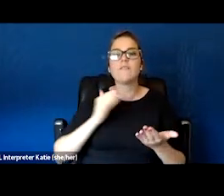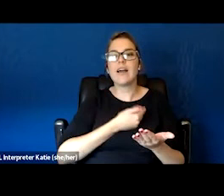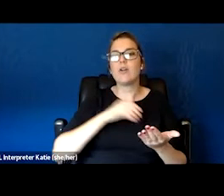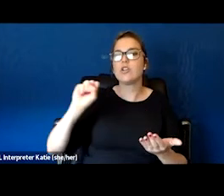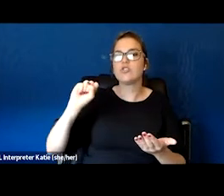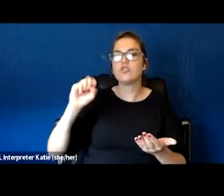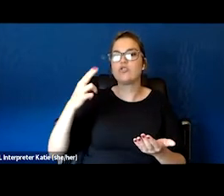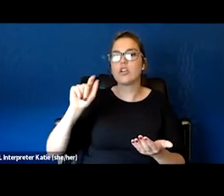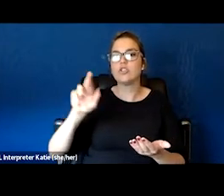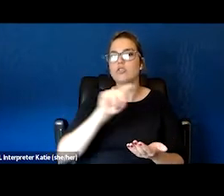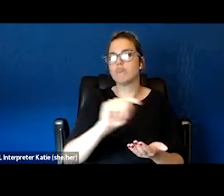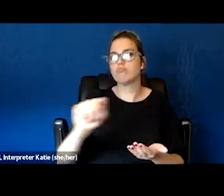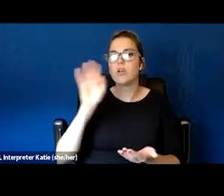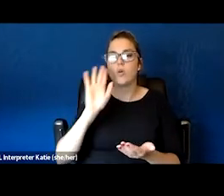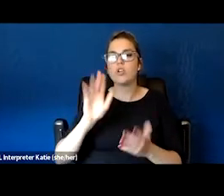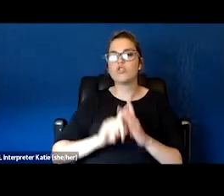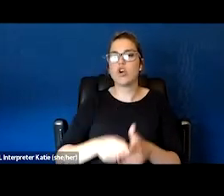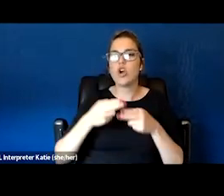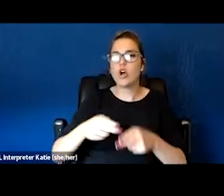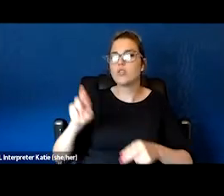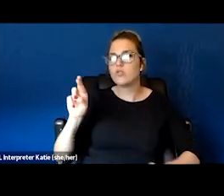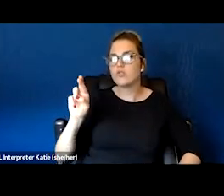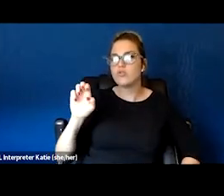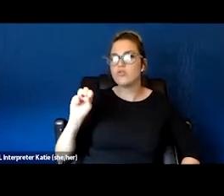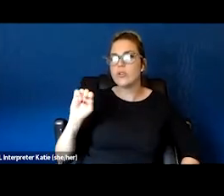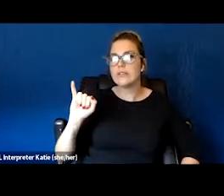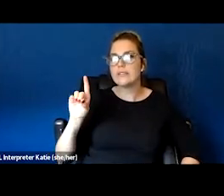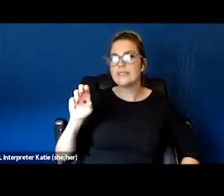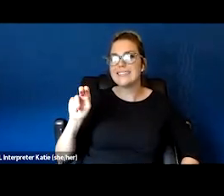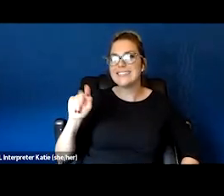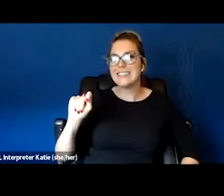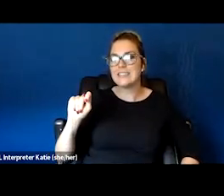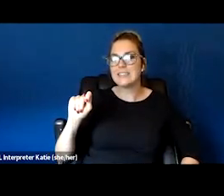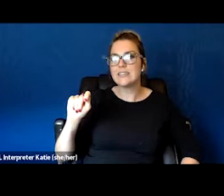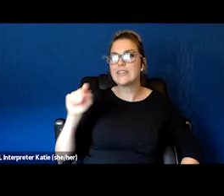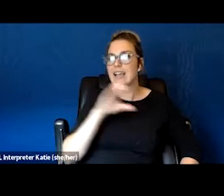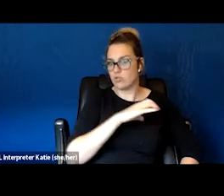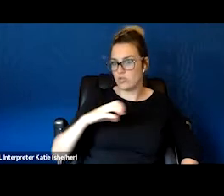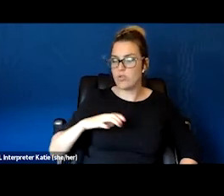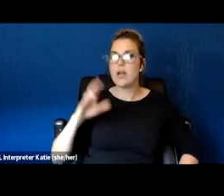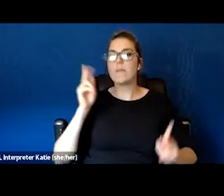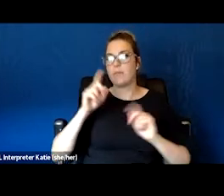where they're gonna be bringing people to the table to talk about shelter policies and how they might make that more